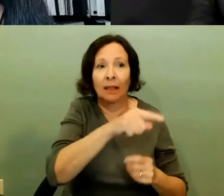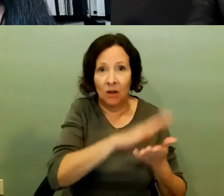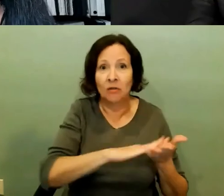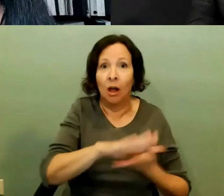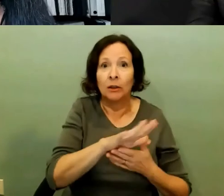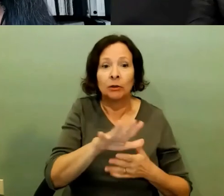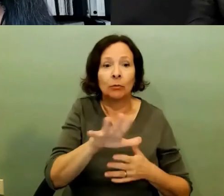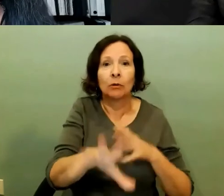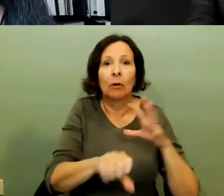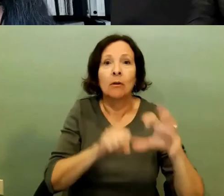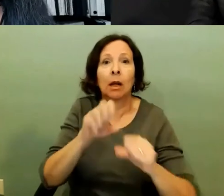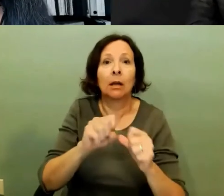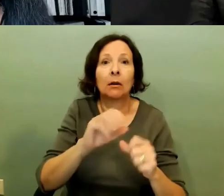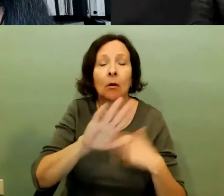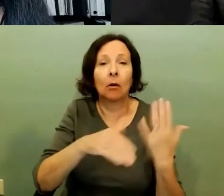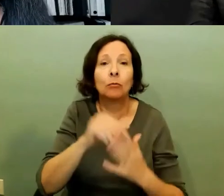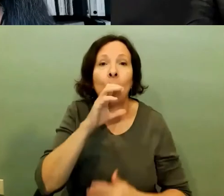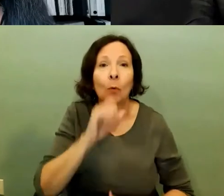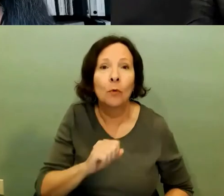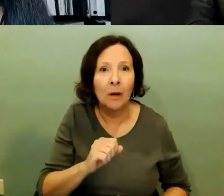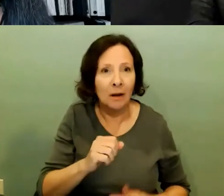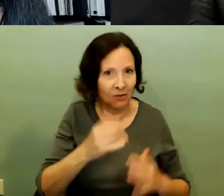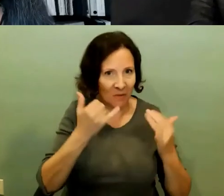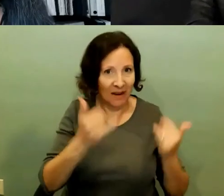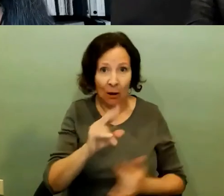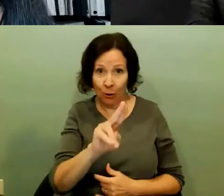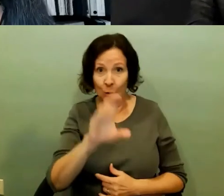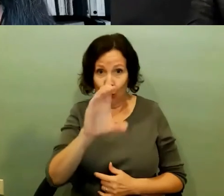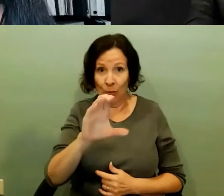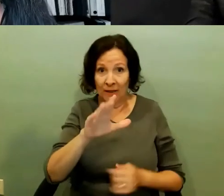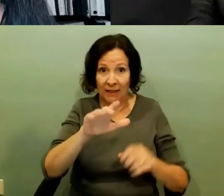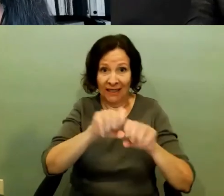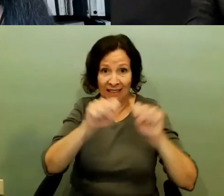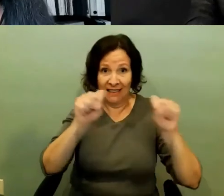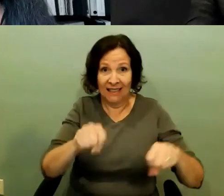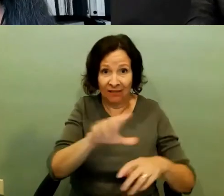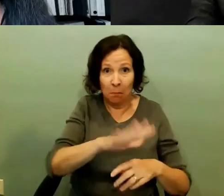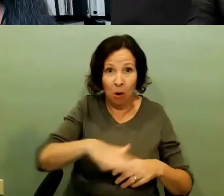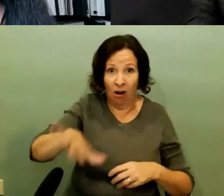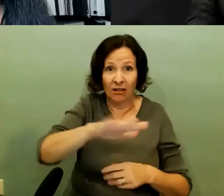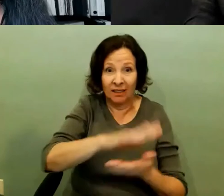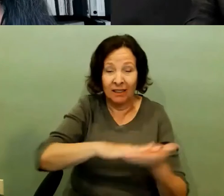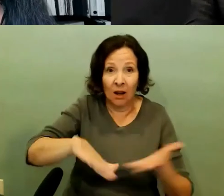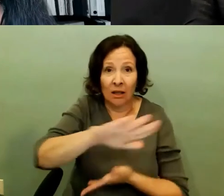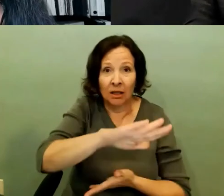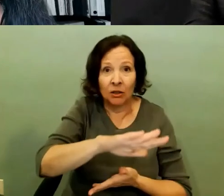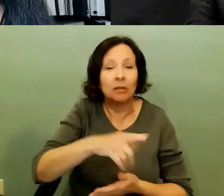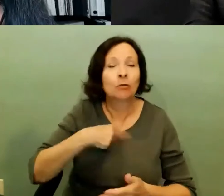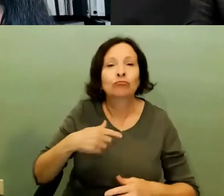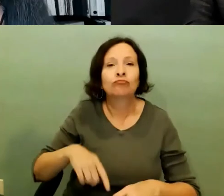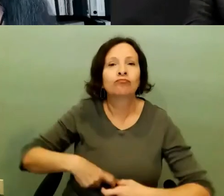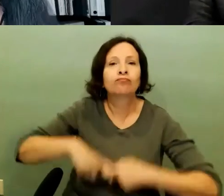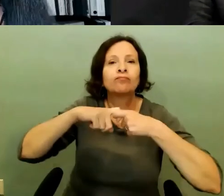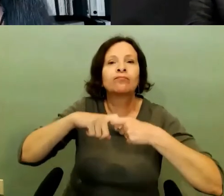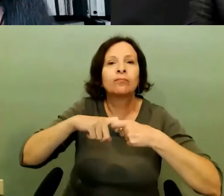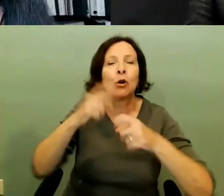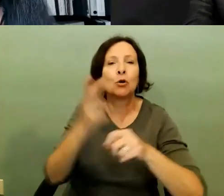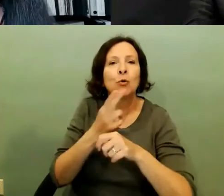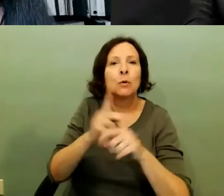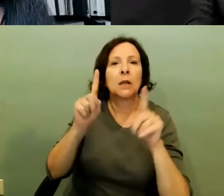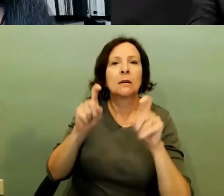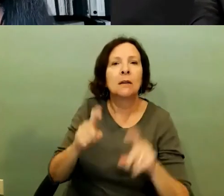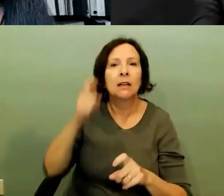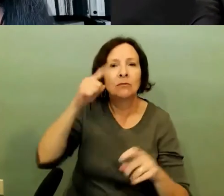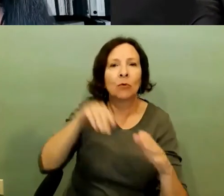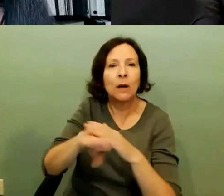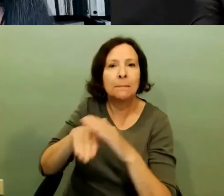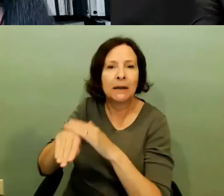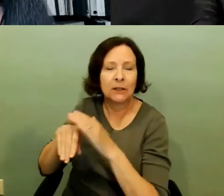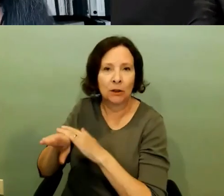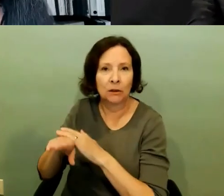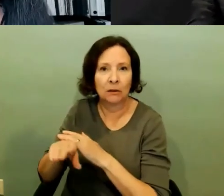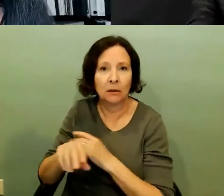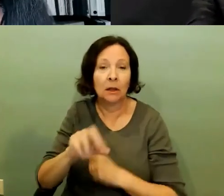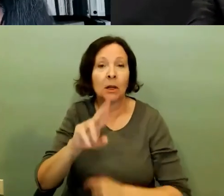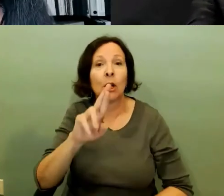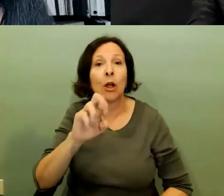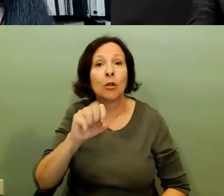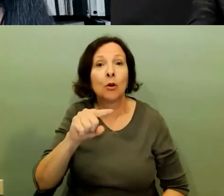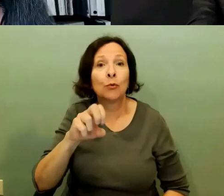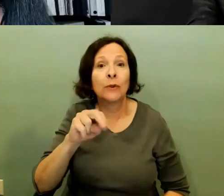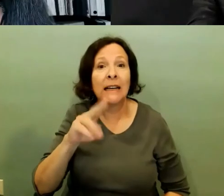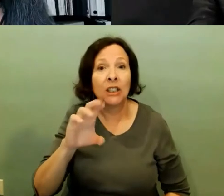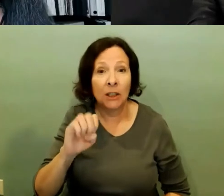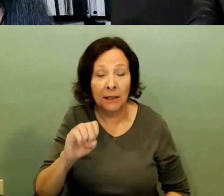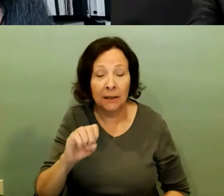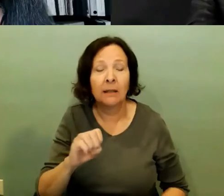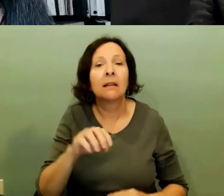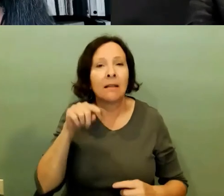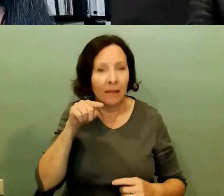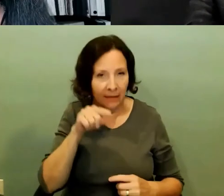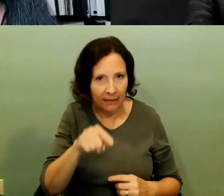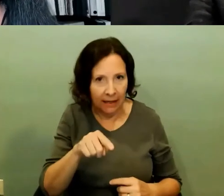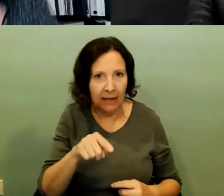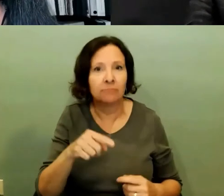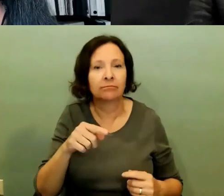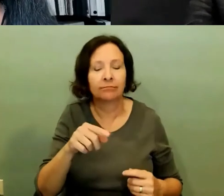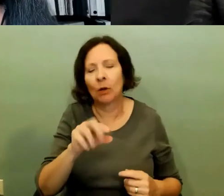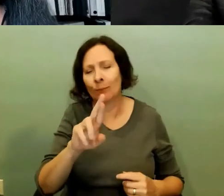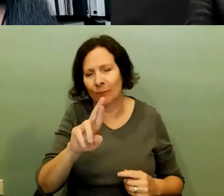the review of all tests and I had questions with panels, etc. as I testified, and what we found,